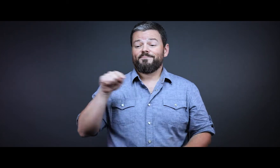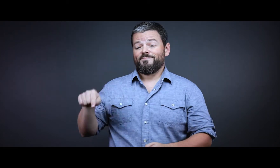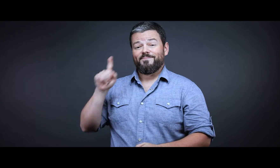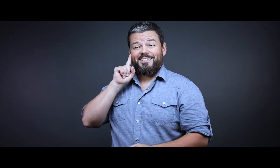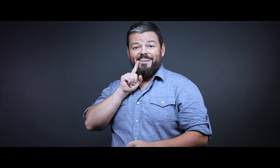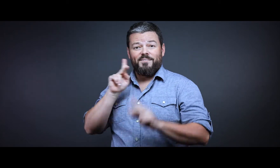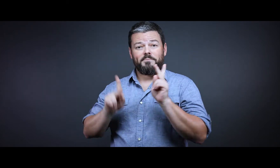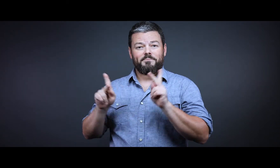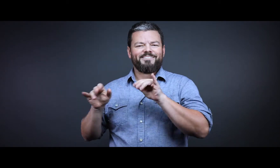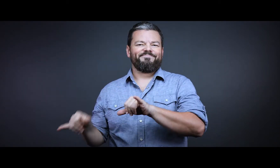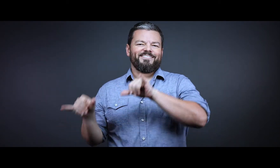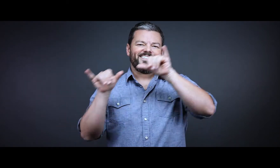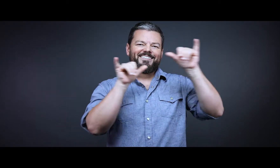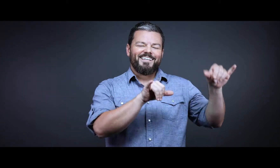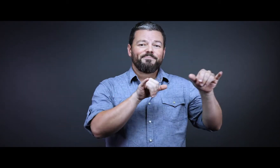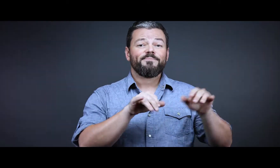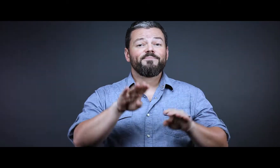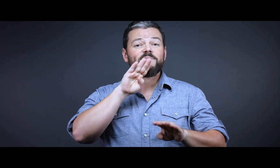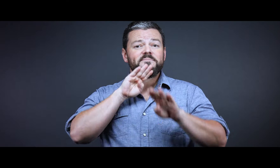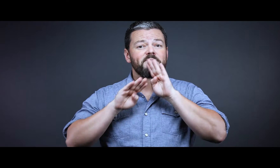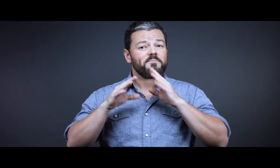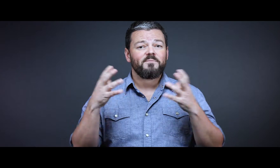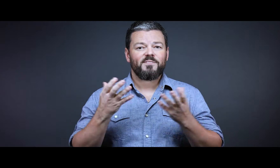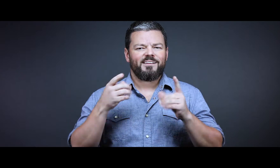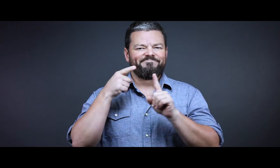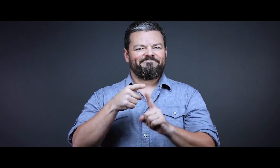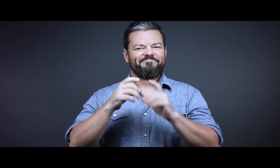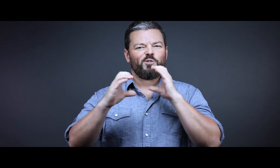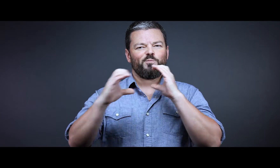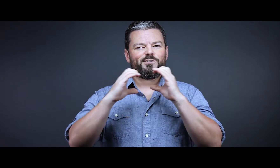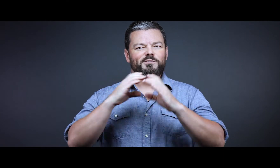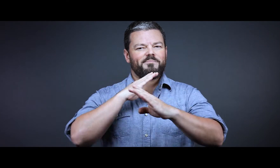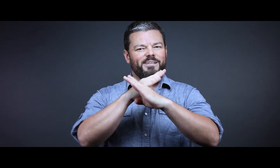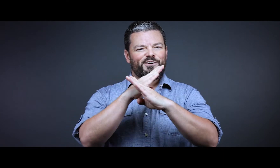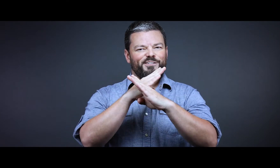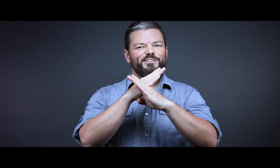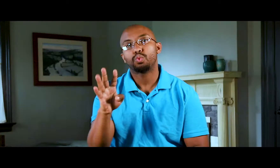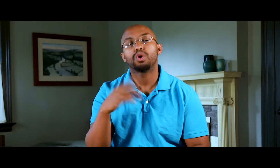communication barriers into the mix. Deaf people face this every day.